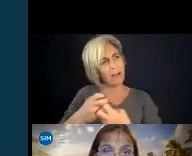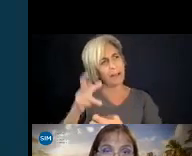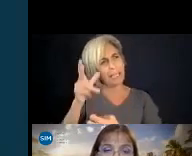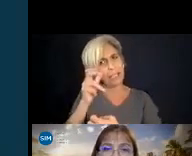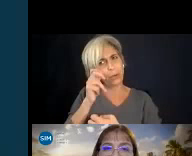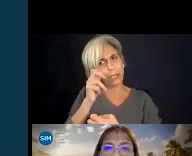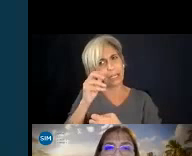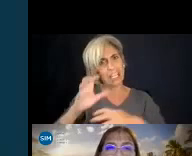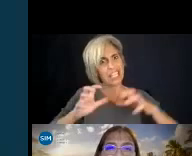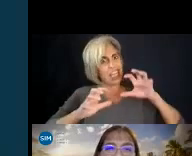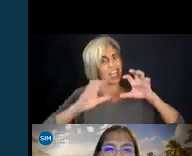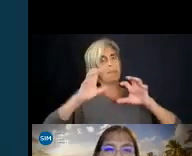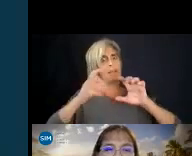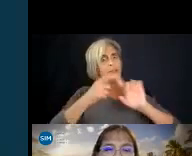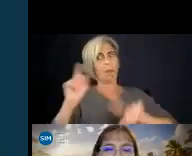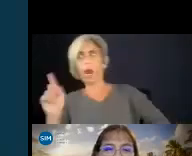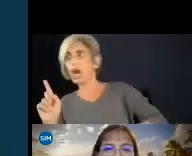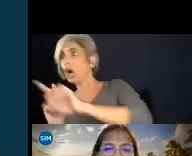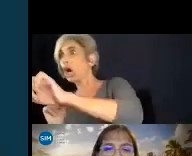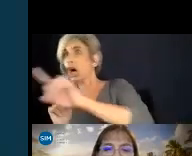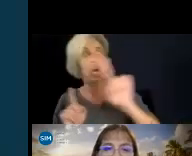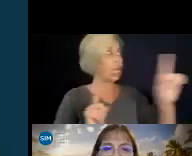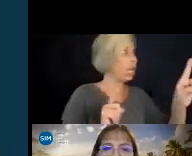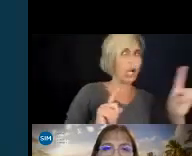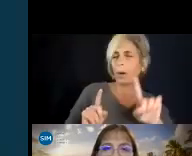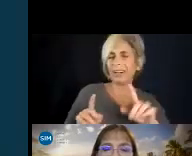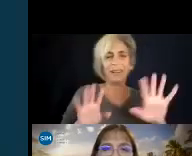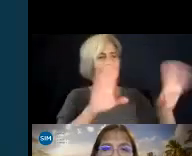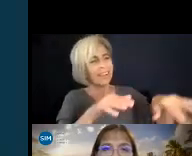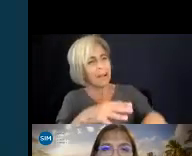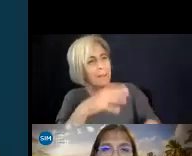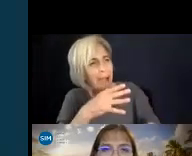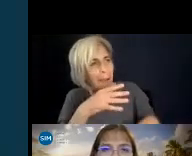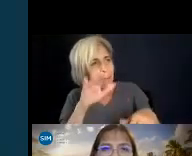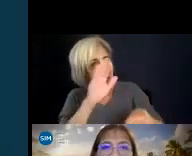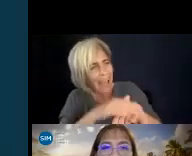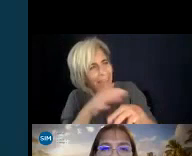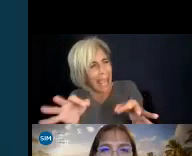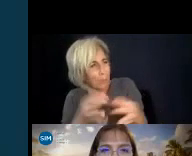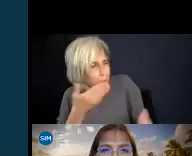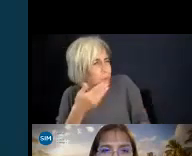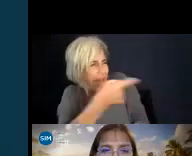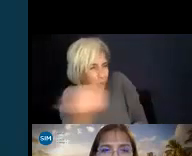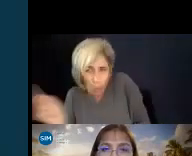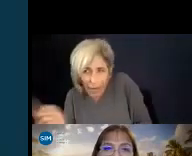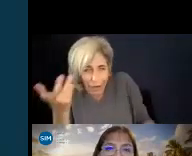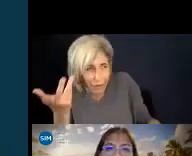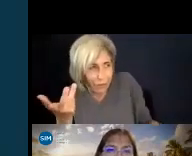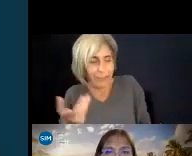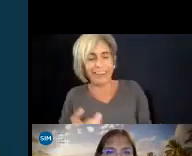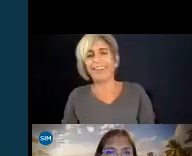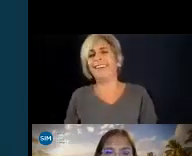He said "well just turn the captions on and it tells you where they're coming from."